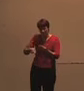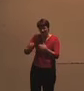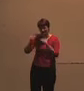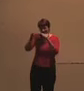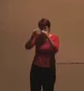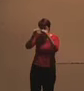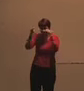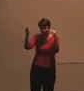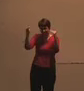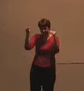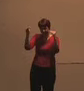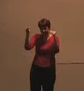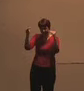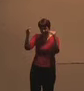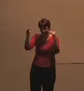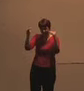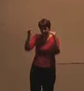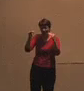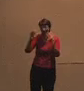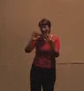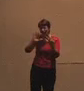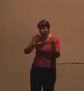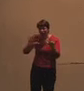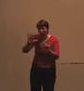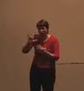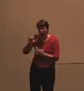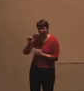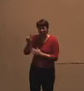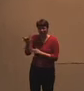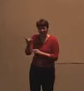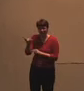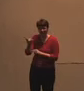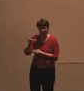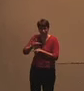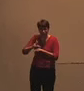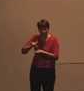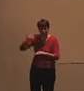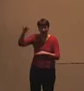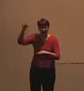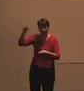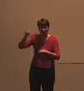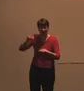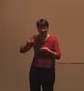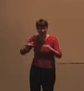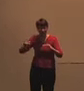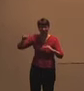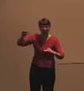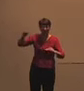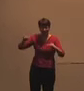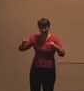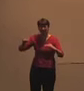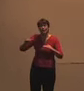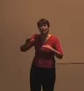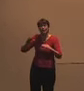is clad-like shining and floating and not solid ceilings.